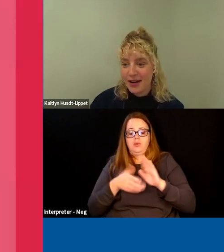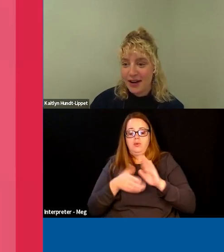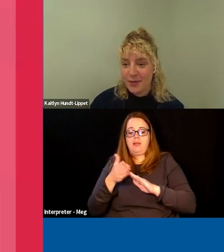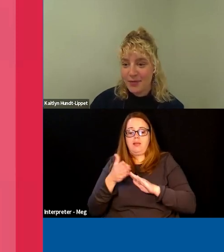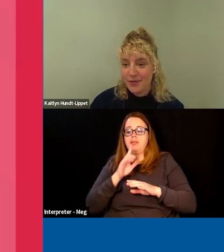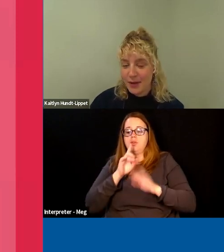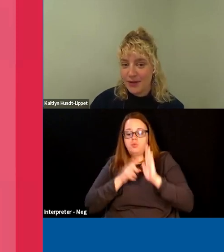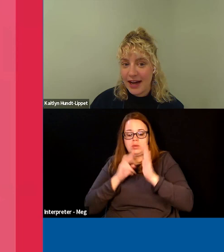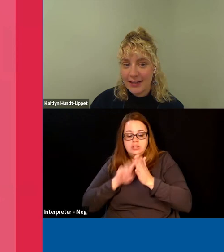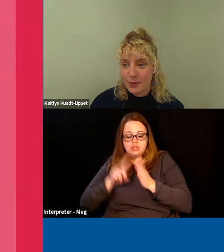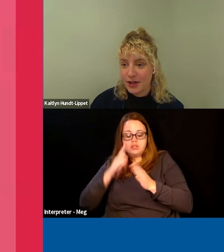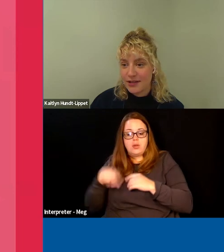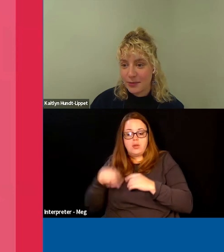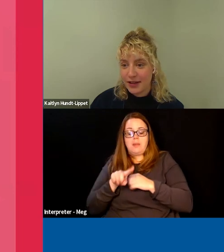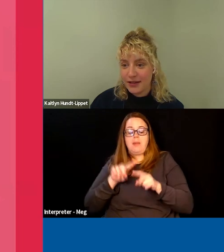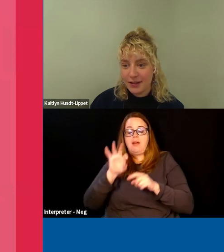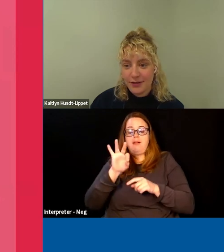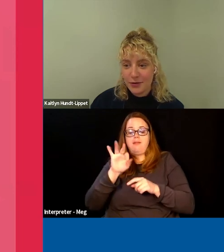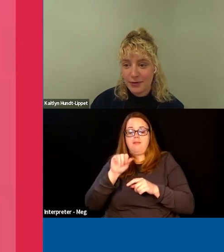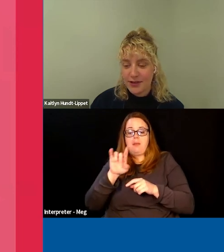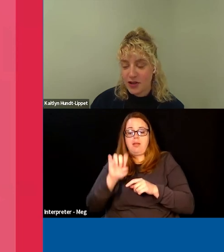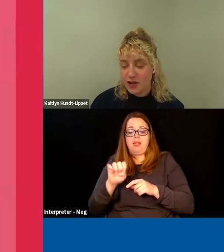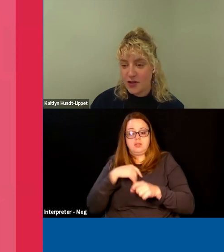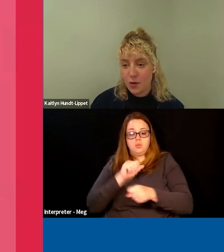But Fable has worked with individual researchers